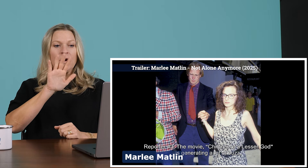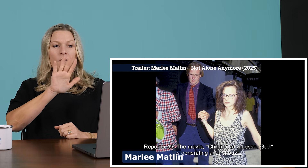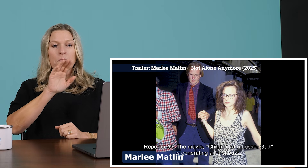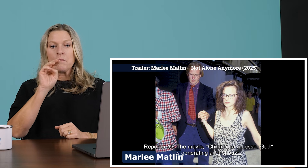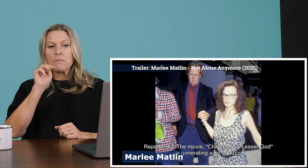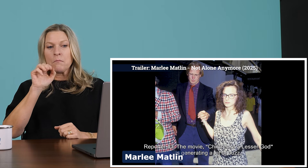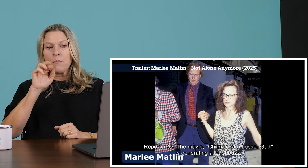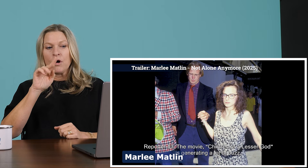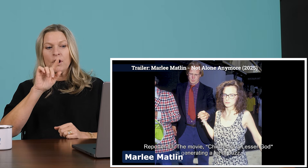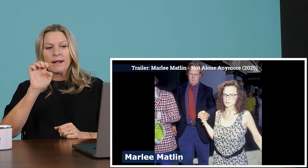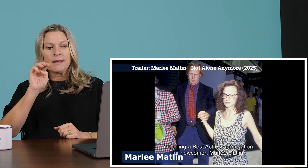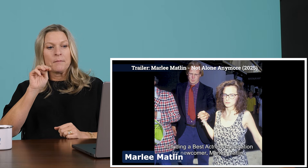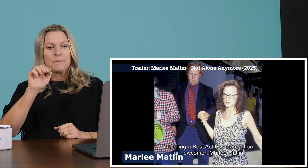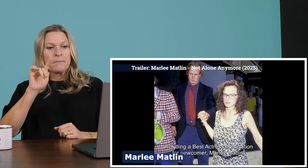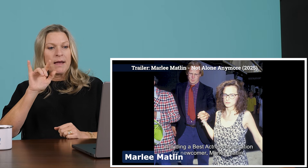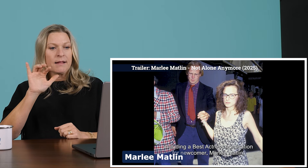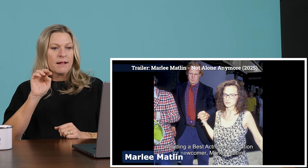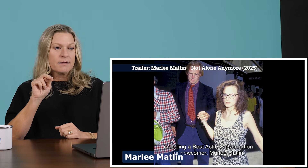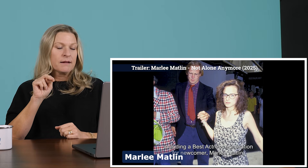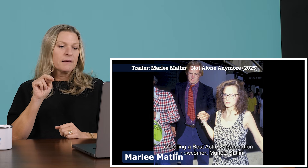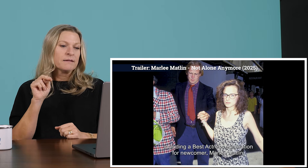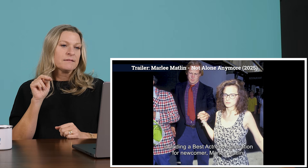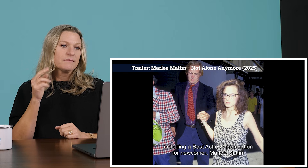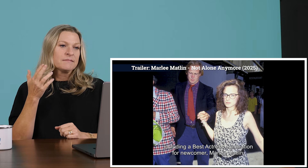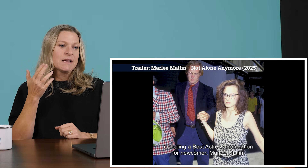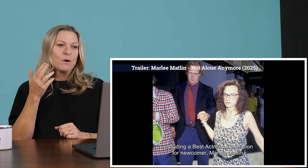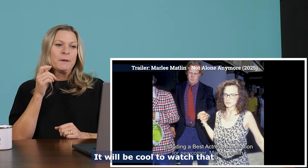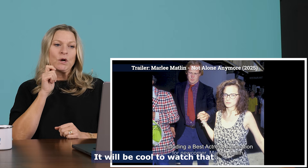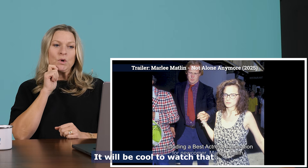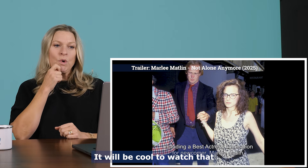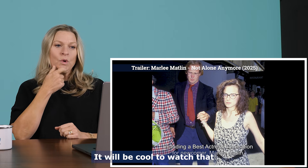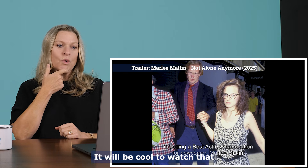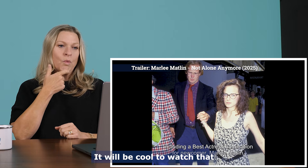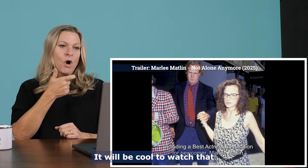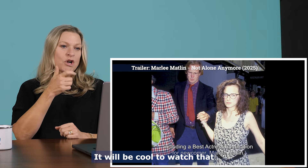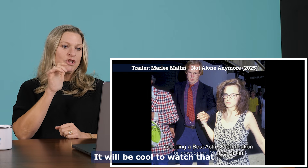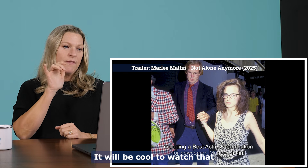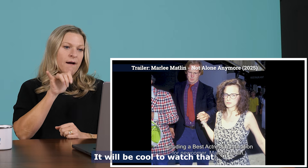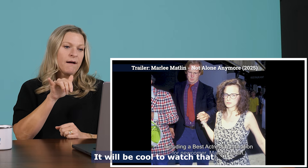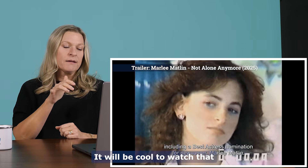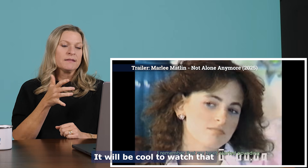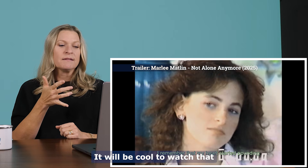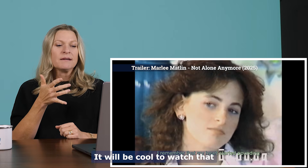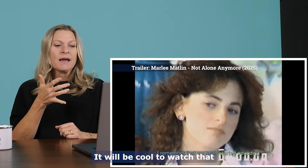Marlee Matlin It will be cool to watch that